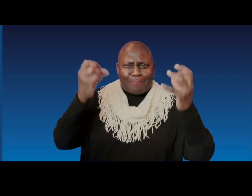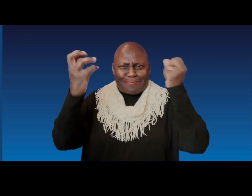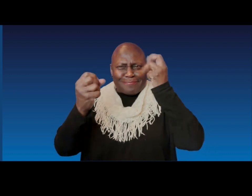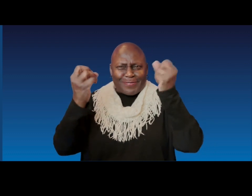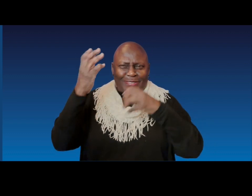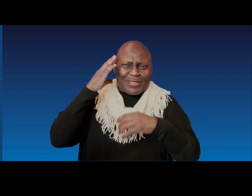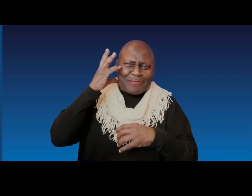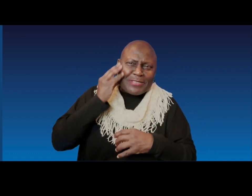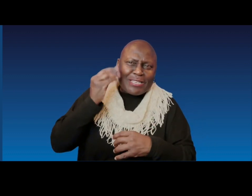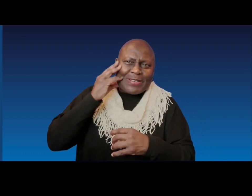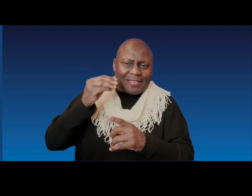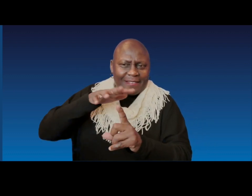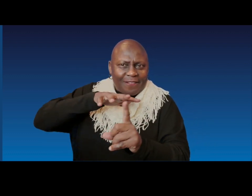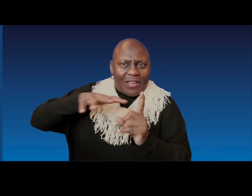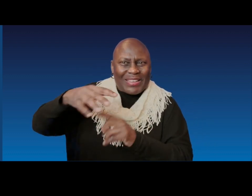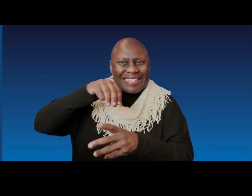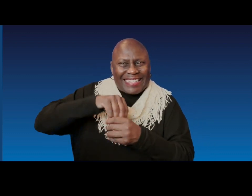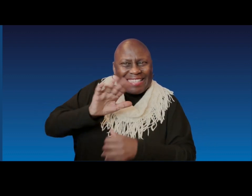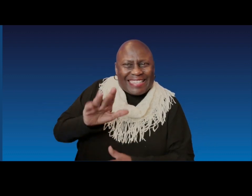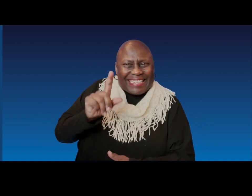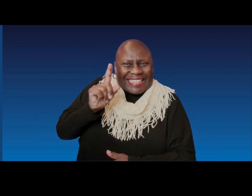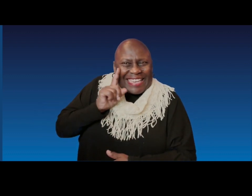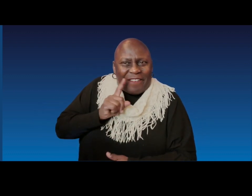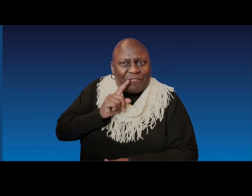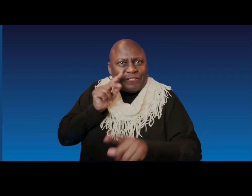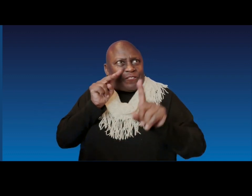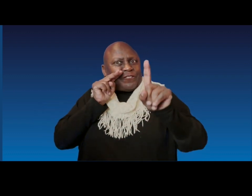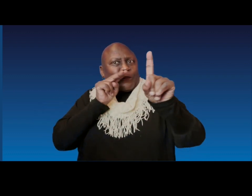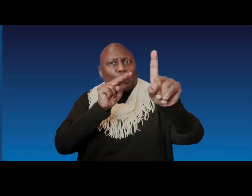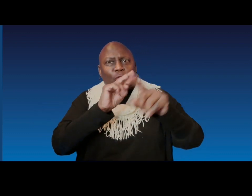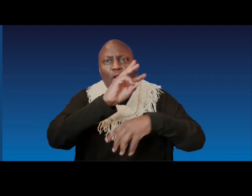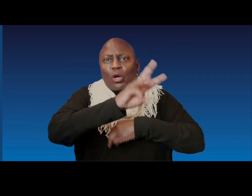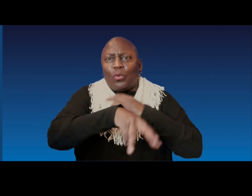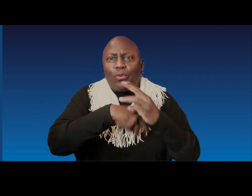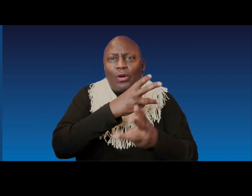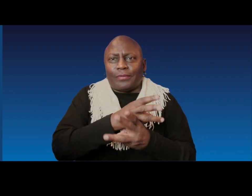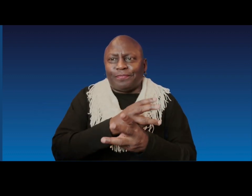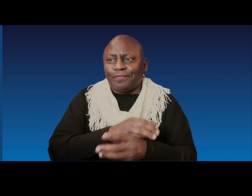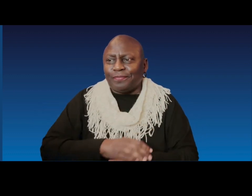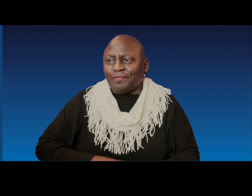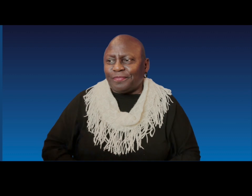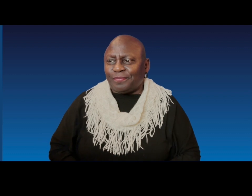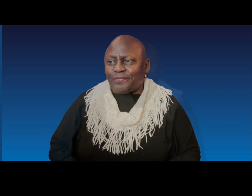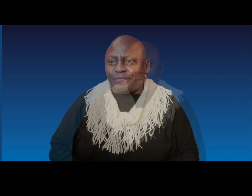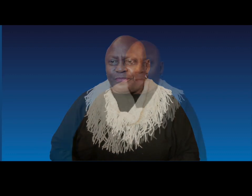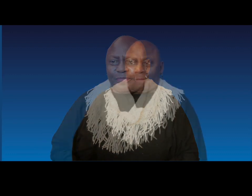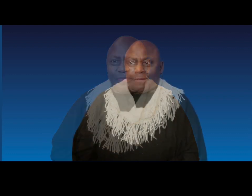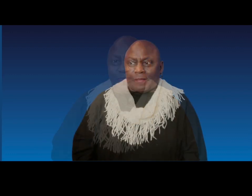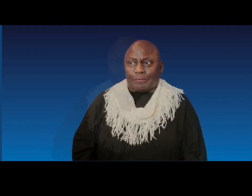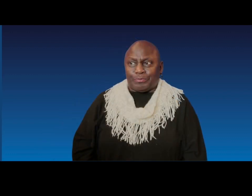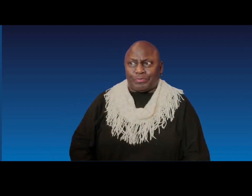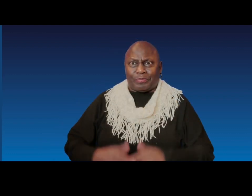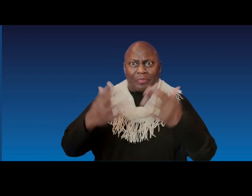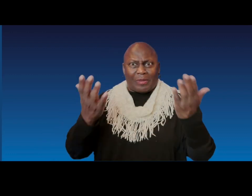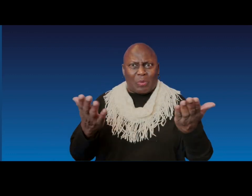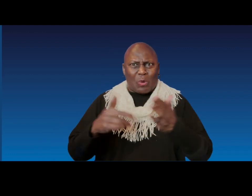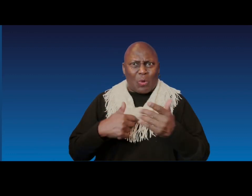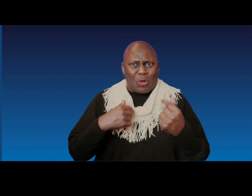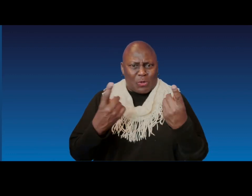15% of the field, while 85% are hearing. So where are the language models who can show how to play with language?